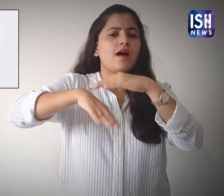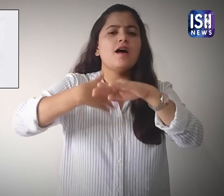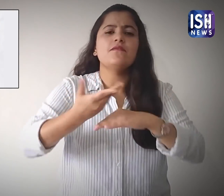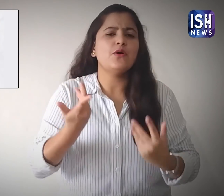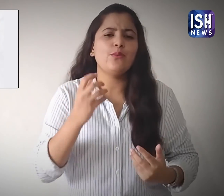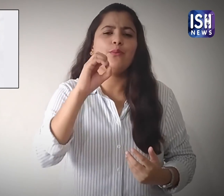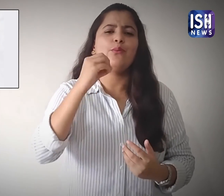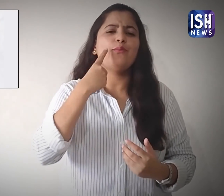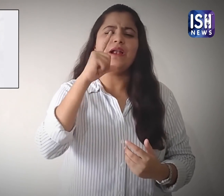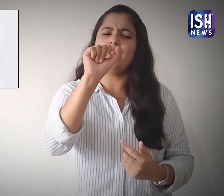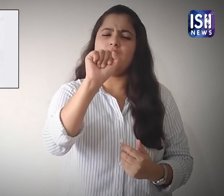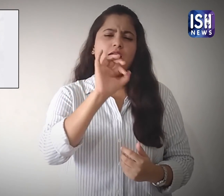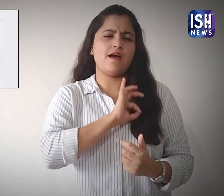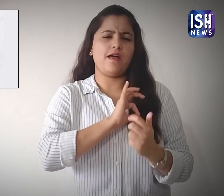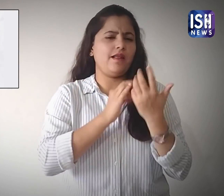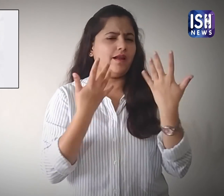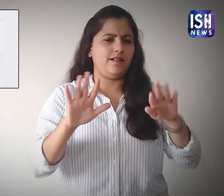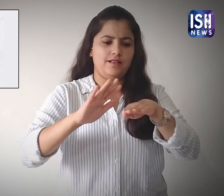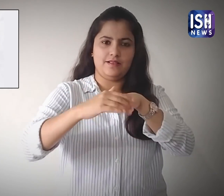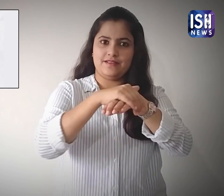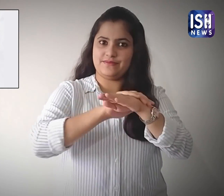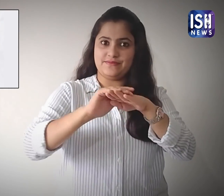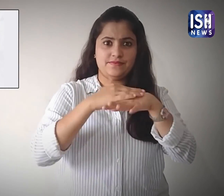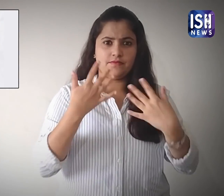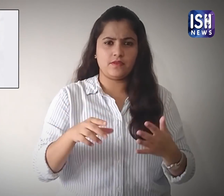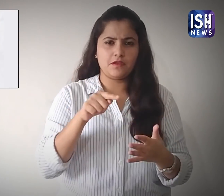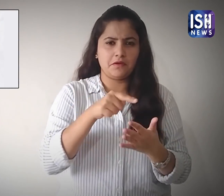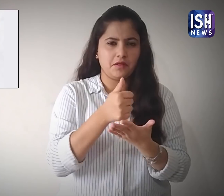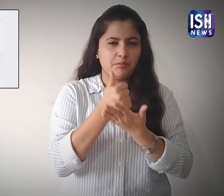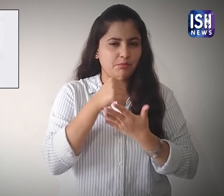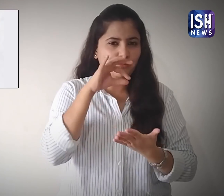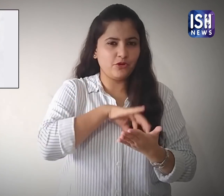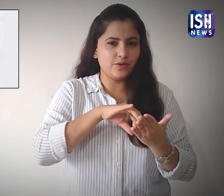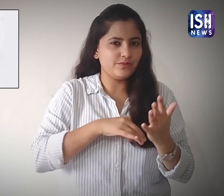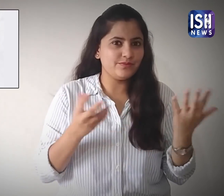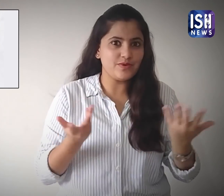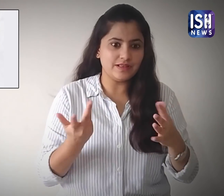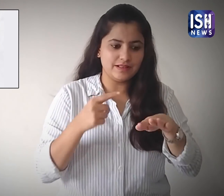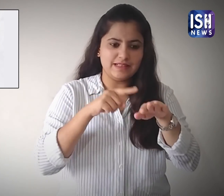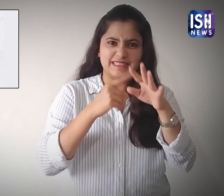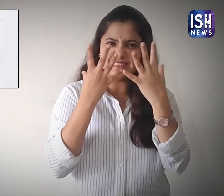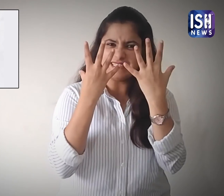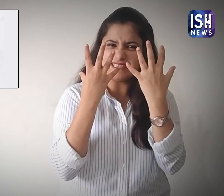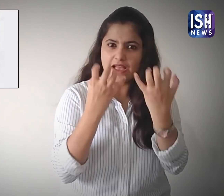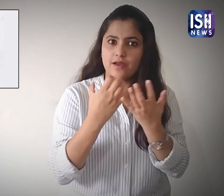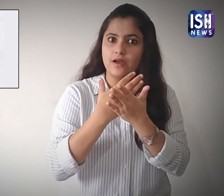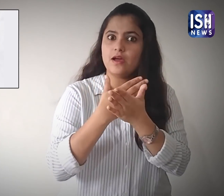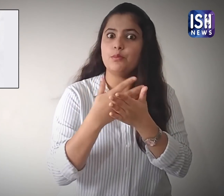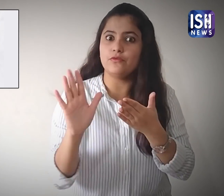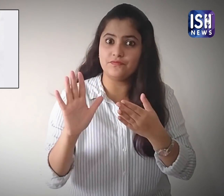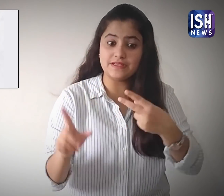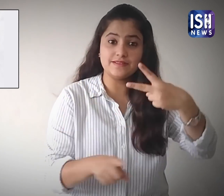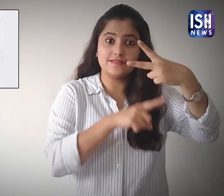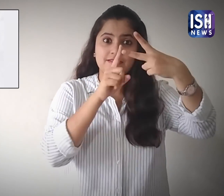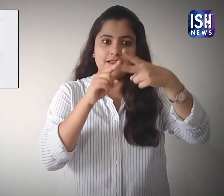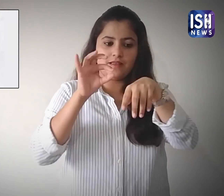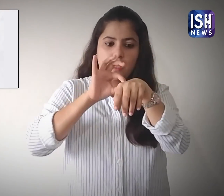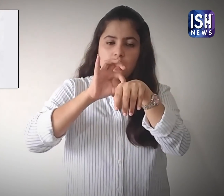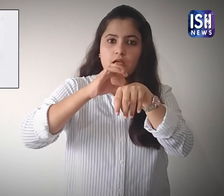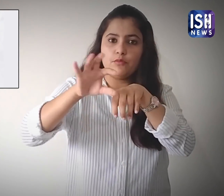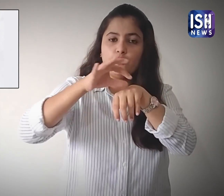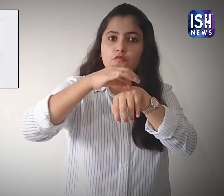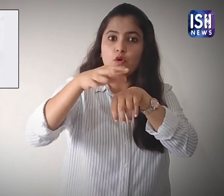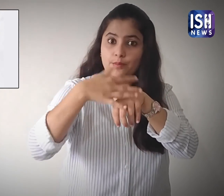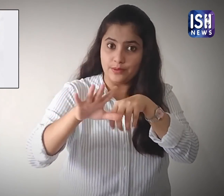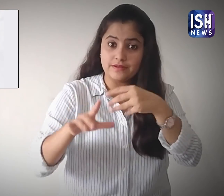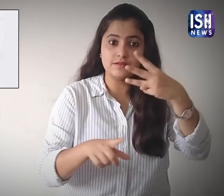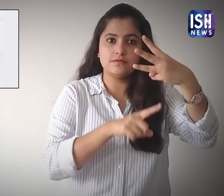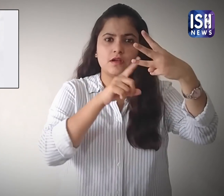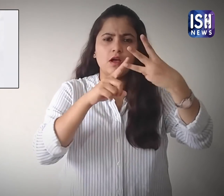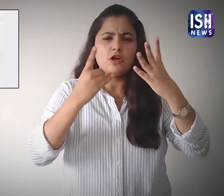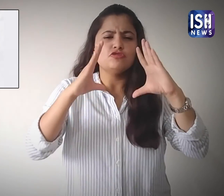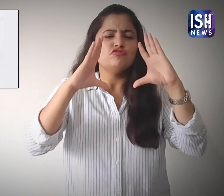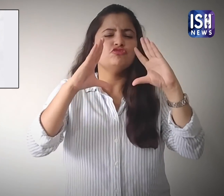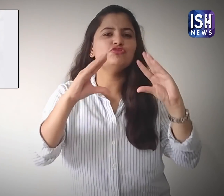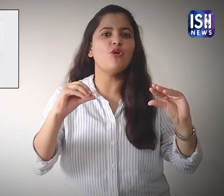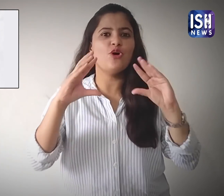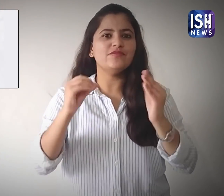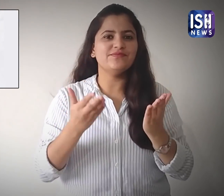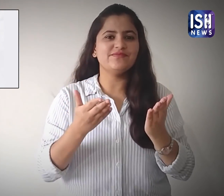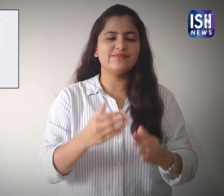Moisturize later with your favorite oil. Coffee removes rough and dead skin and soothes the feet.